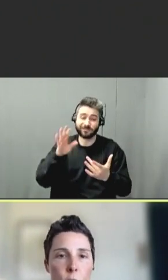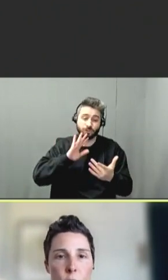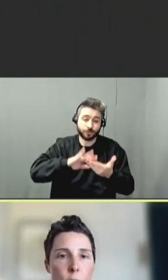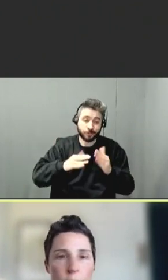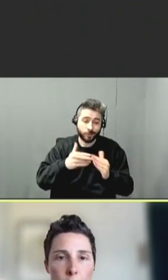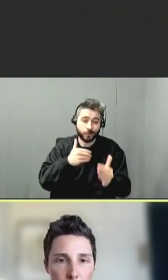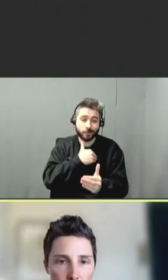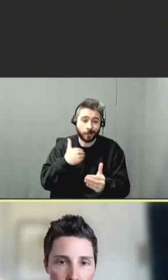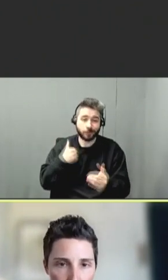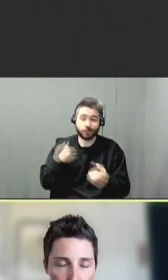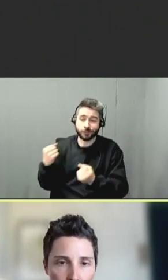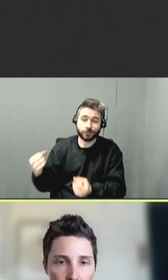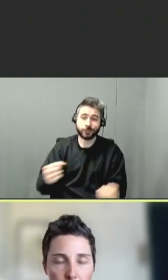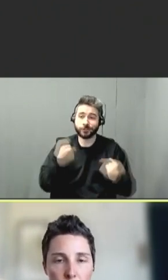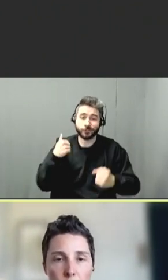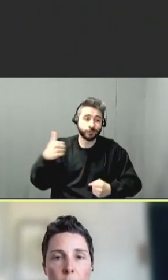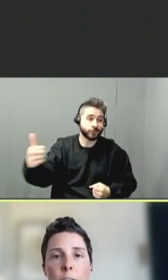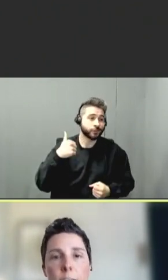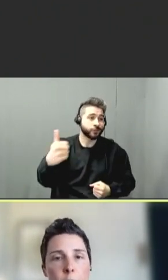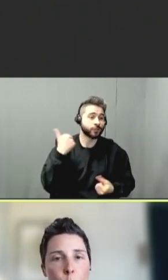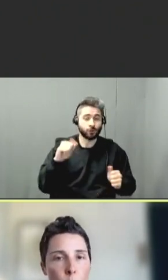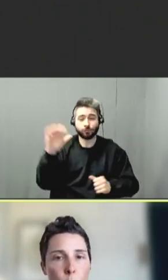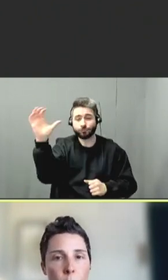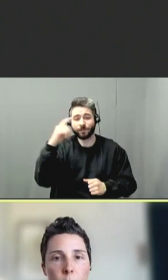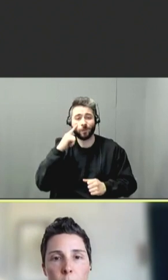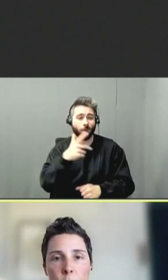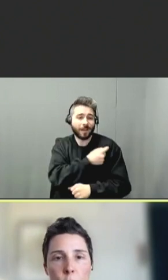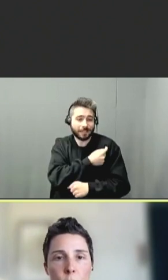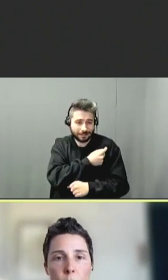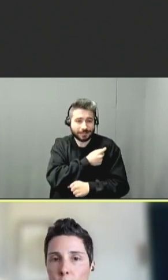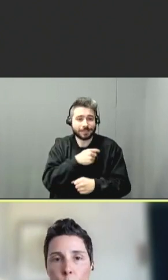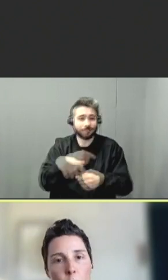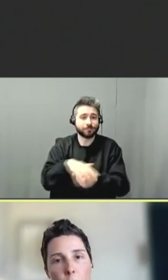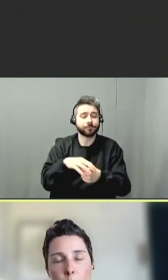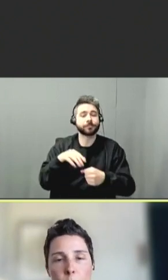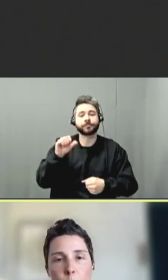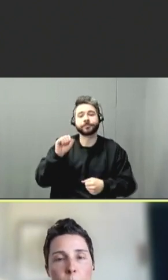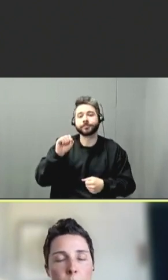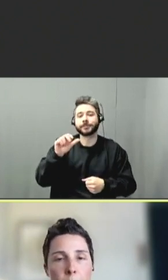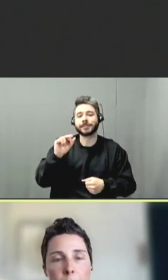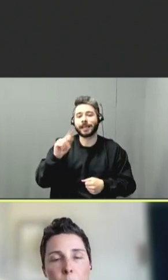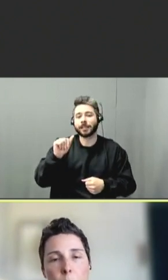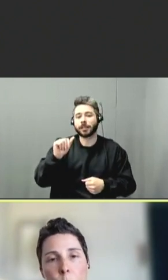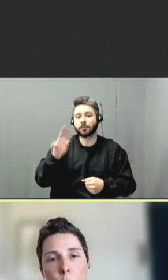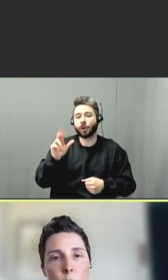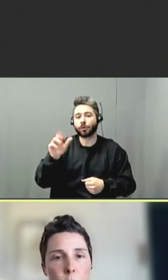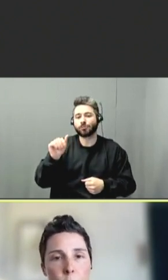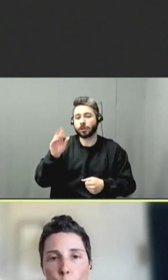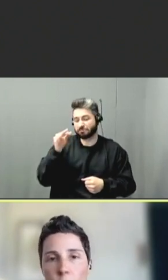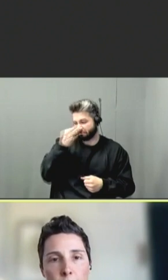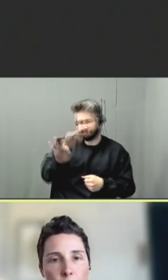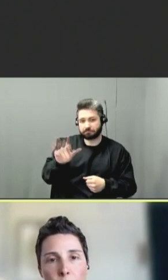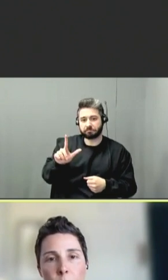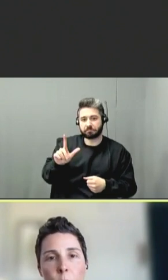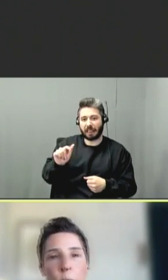hours to find vaccination locations. Santa Barbara is a short hop from L.A. We're just one county in